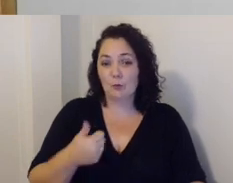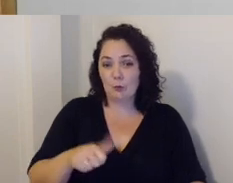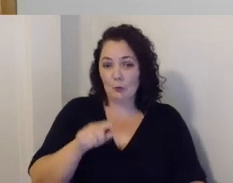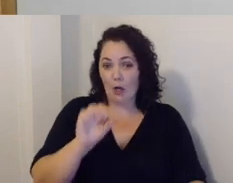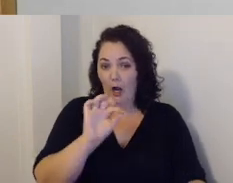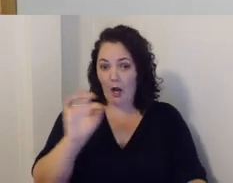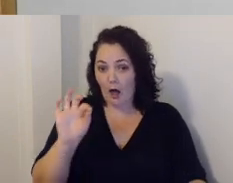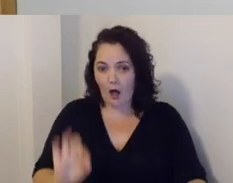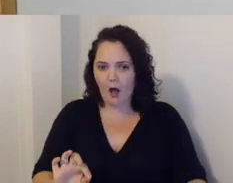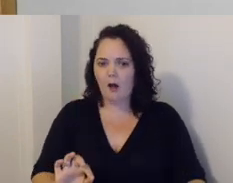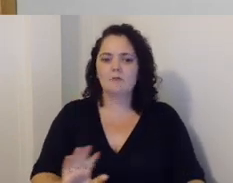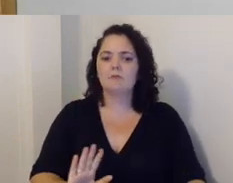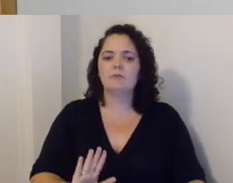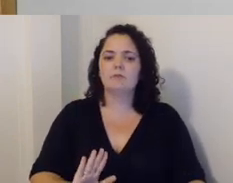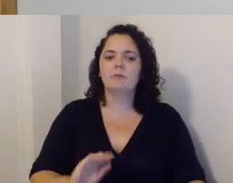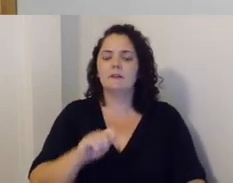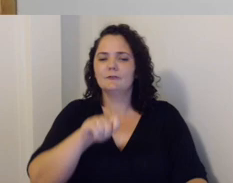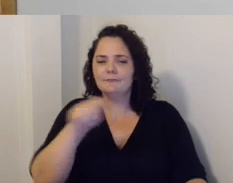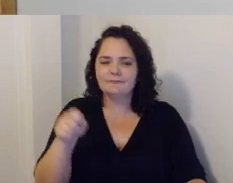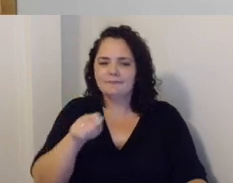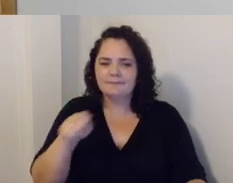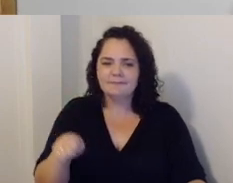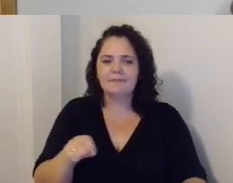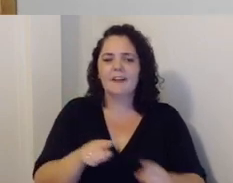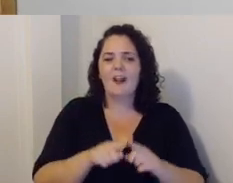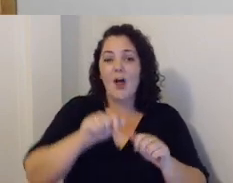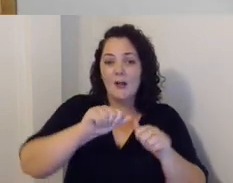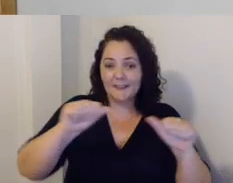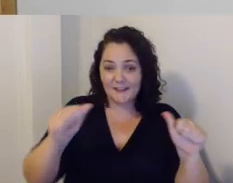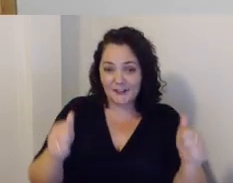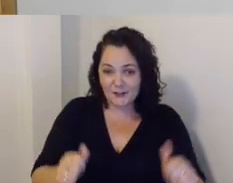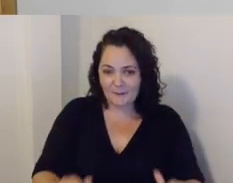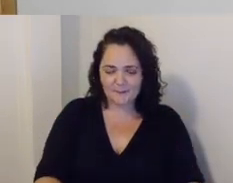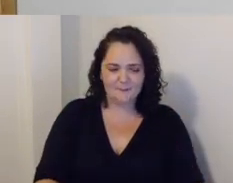a line alright and then what you're going to do is just keep building it up so you can squint your